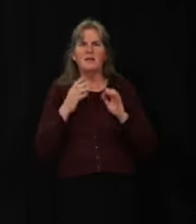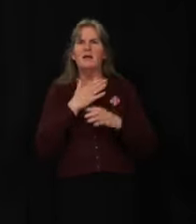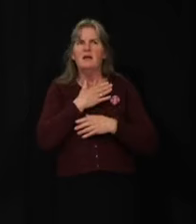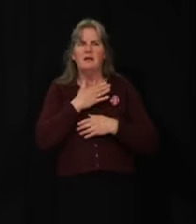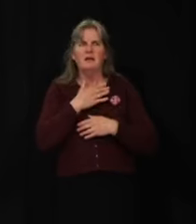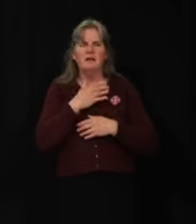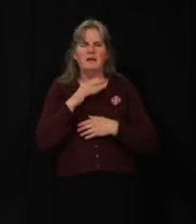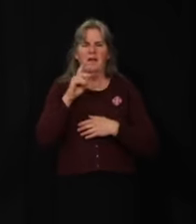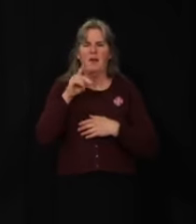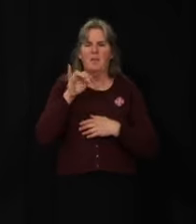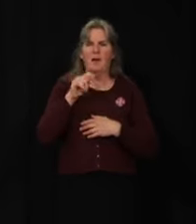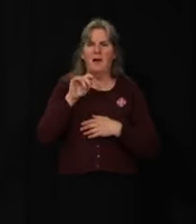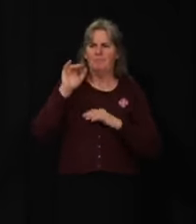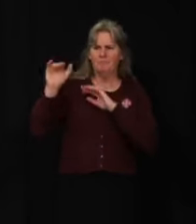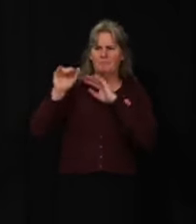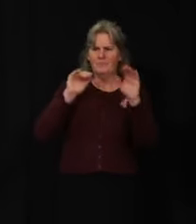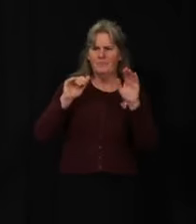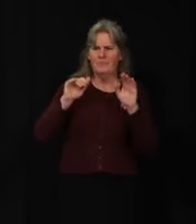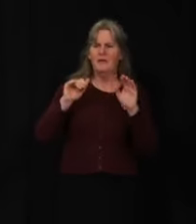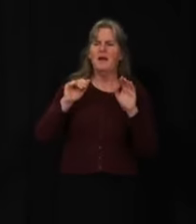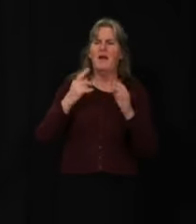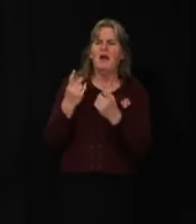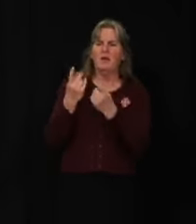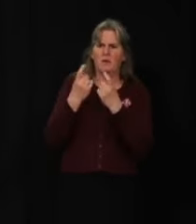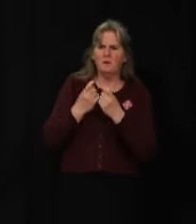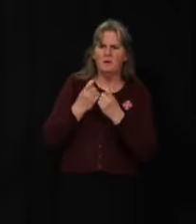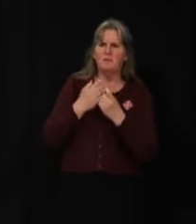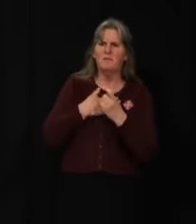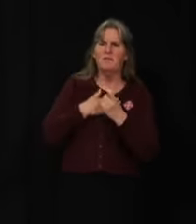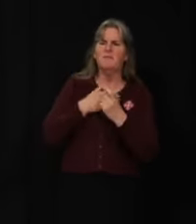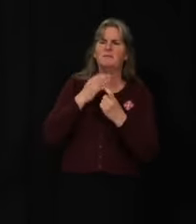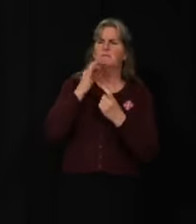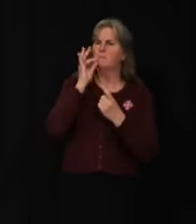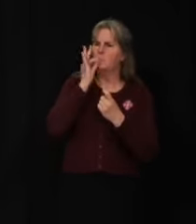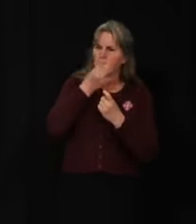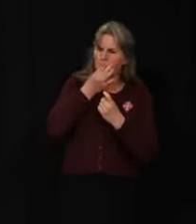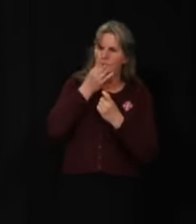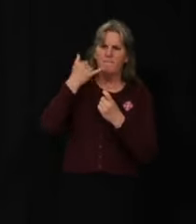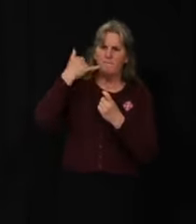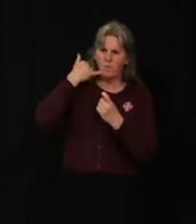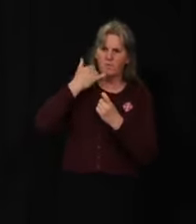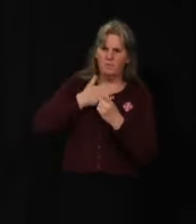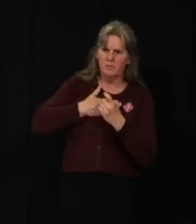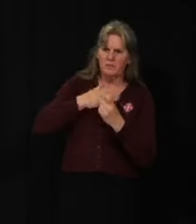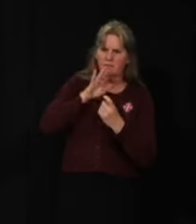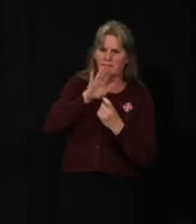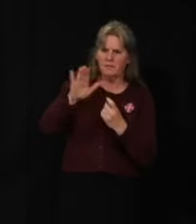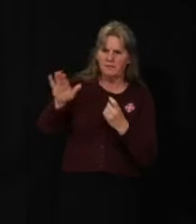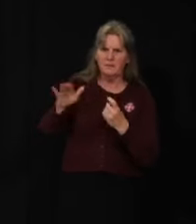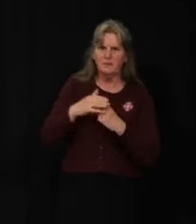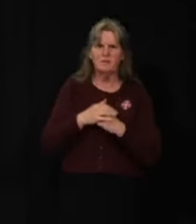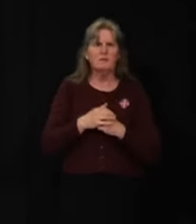So is this individual orders, is this an overall order, and when the restaurants who are dine in